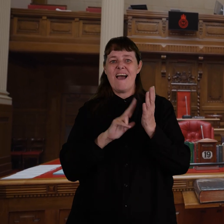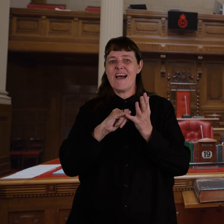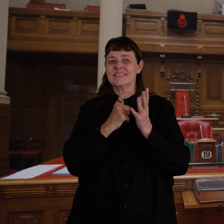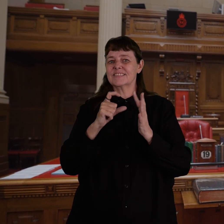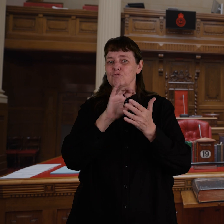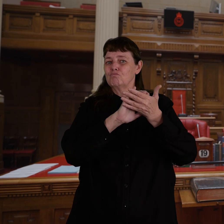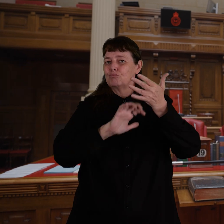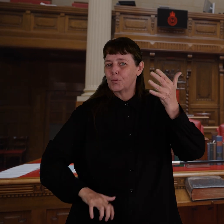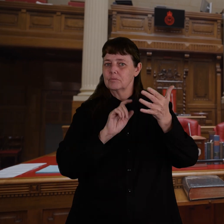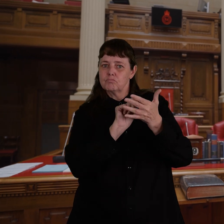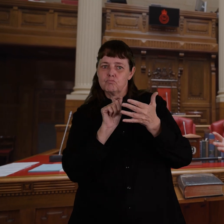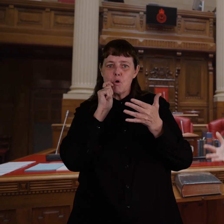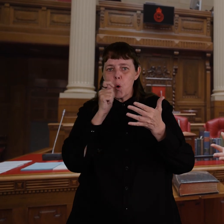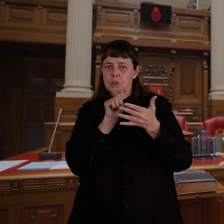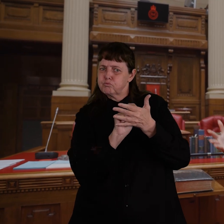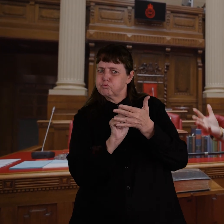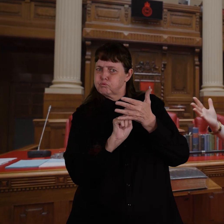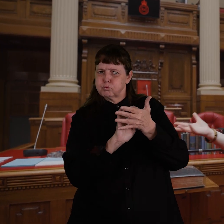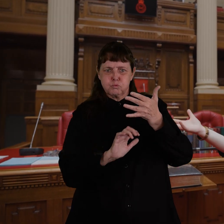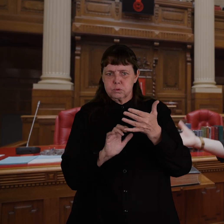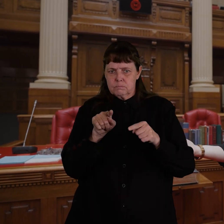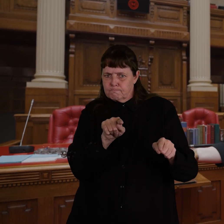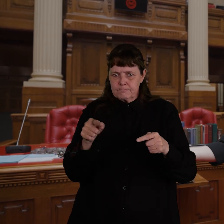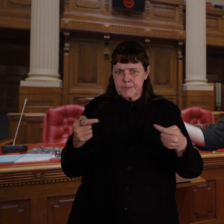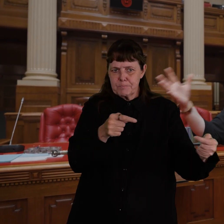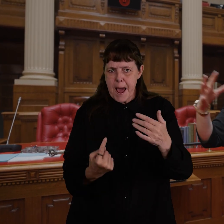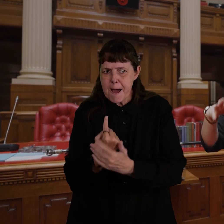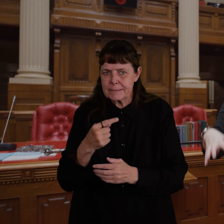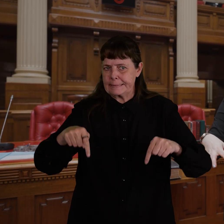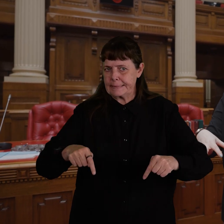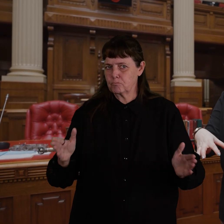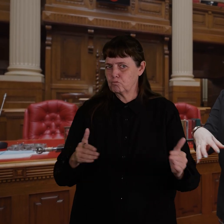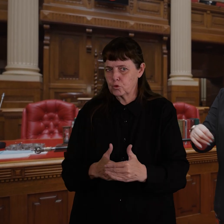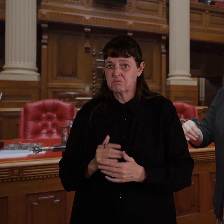we have the media galleries. The media have space to report on what's happening in this House of